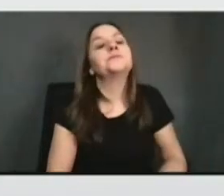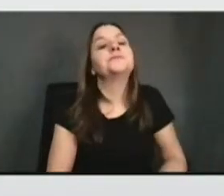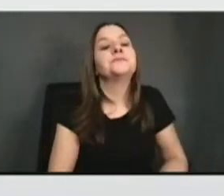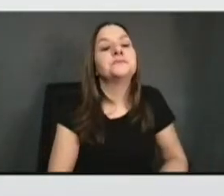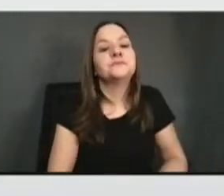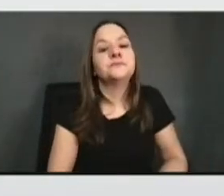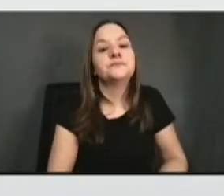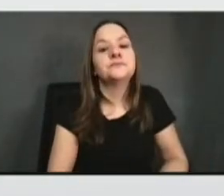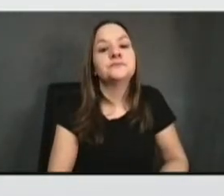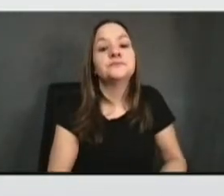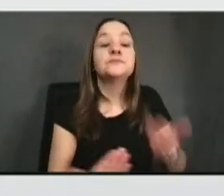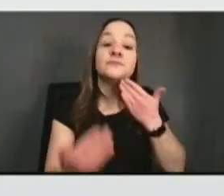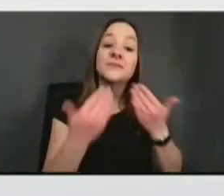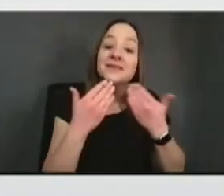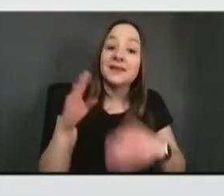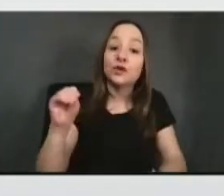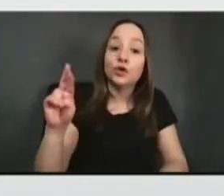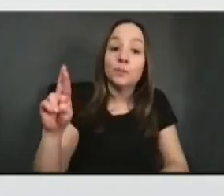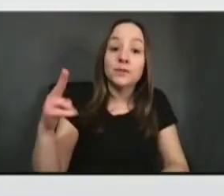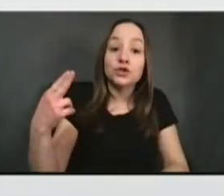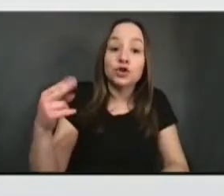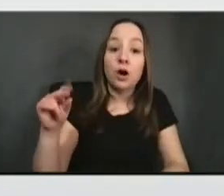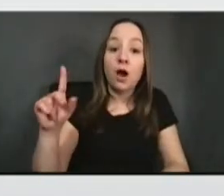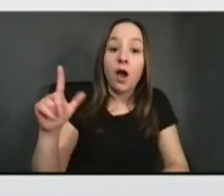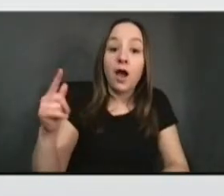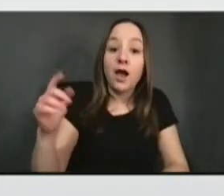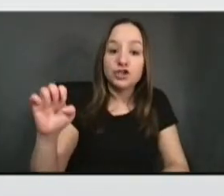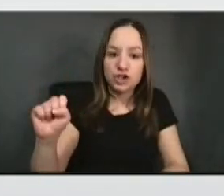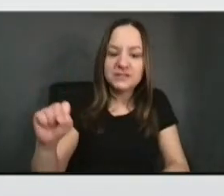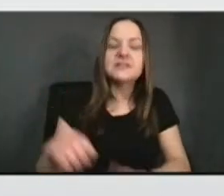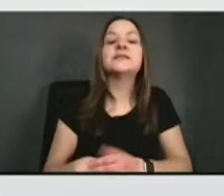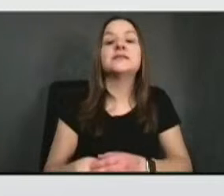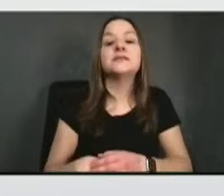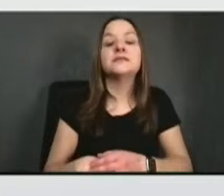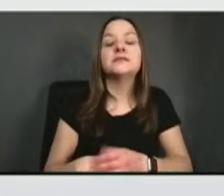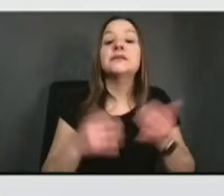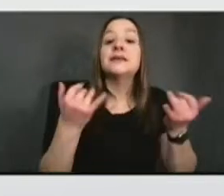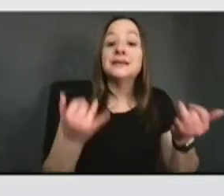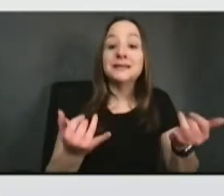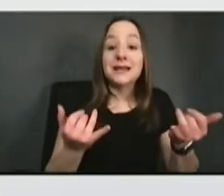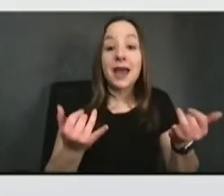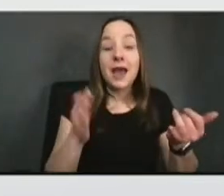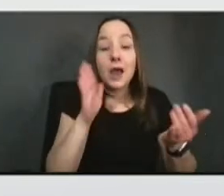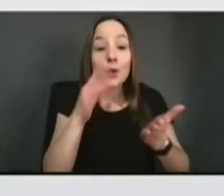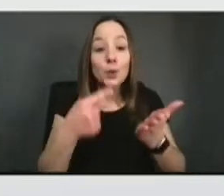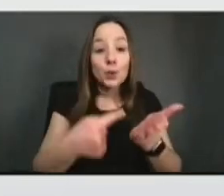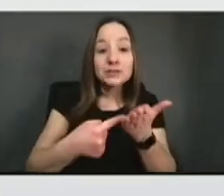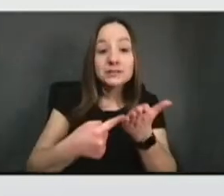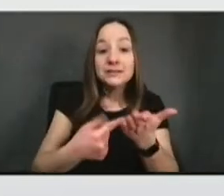that are used in the hospitals. Thank you, Mr Hodges. Appreciate